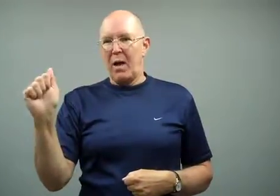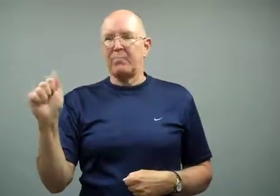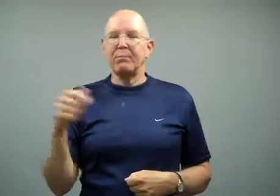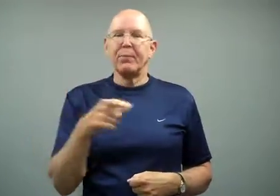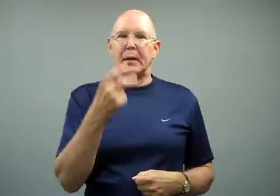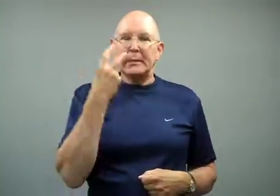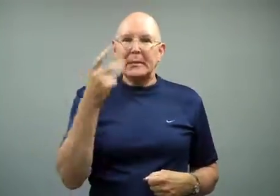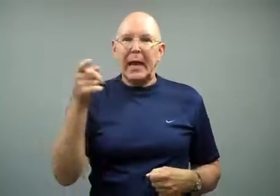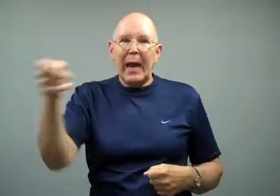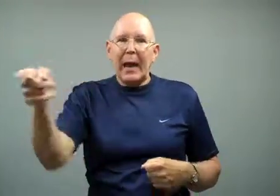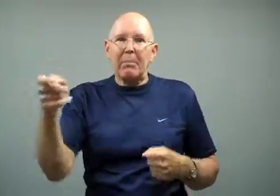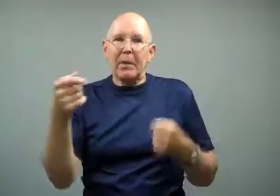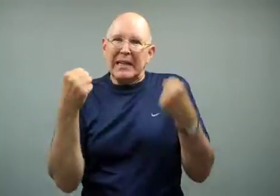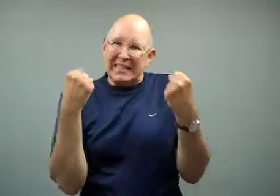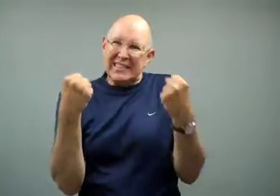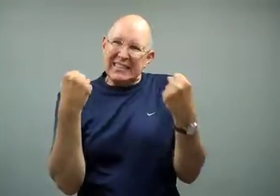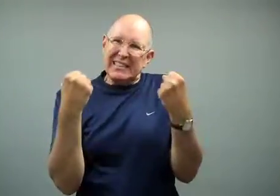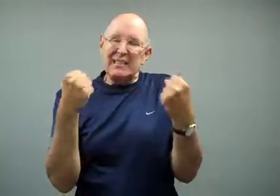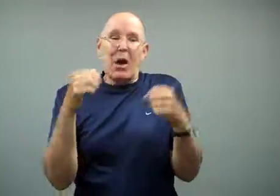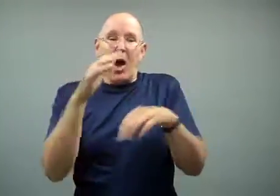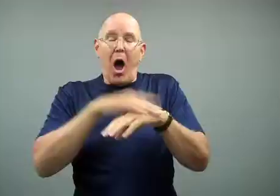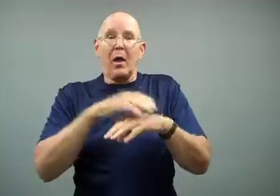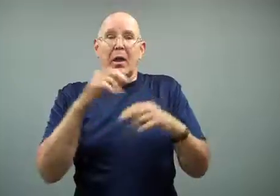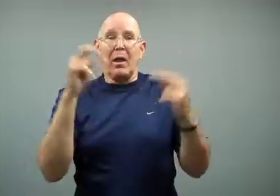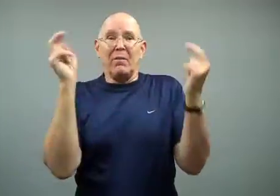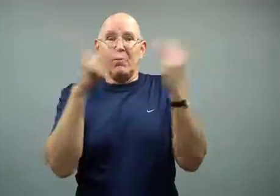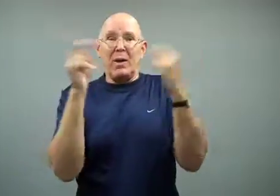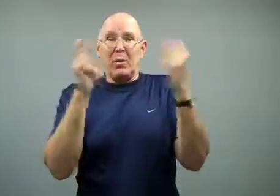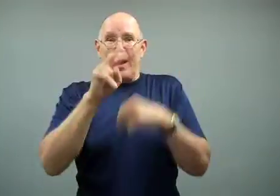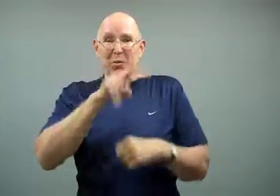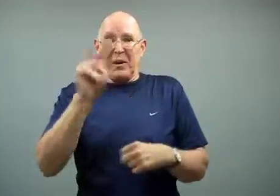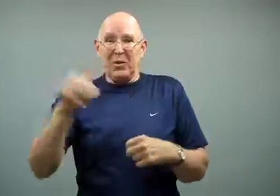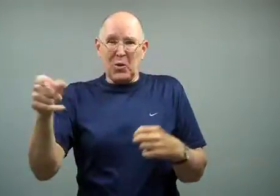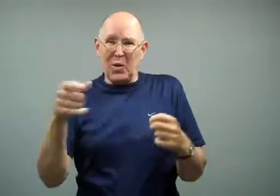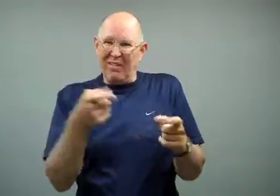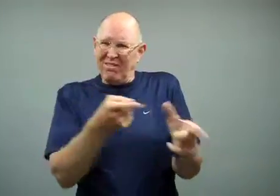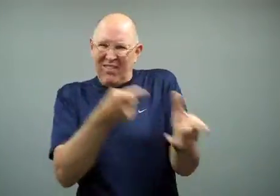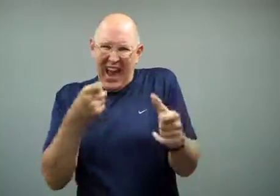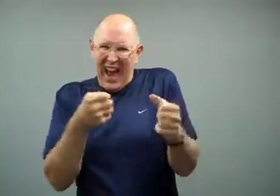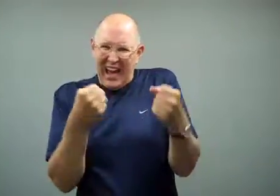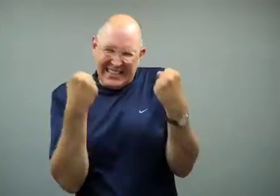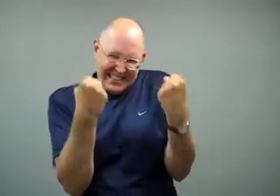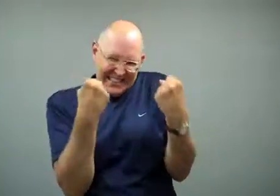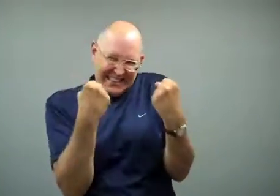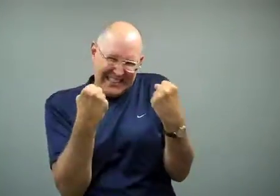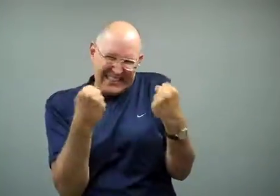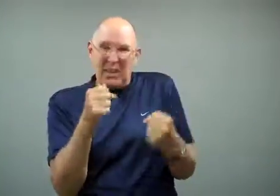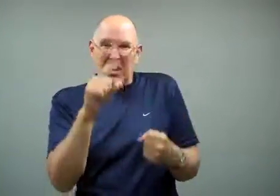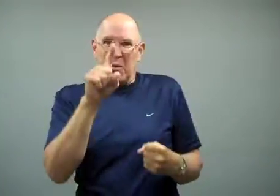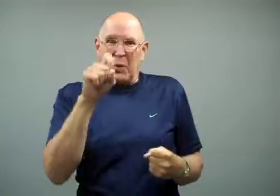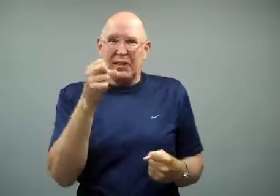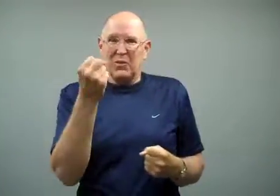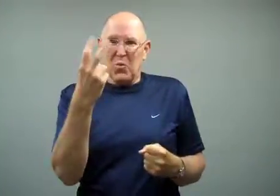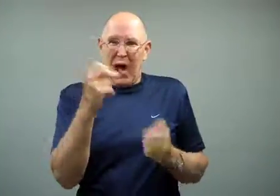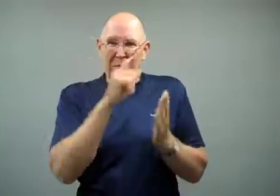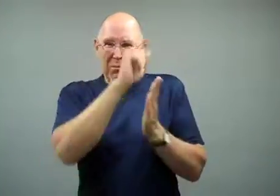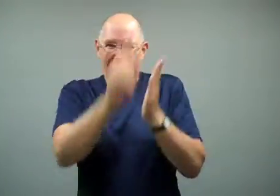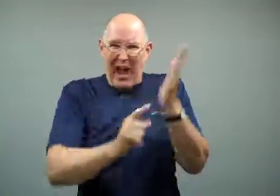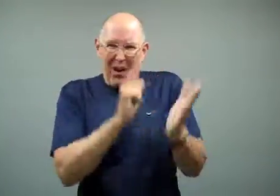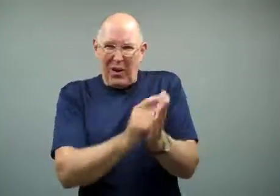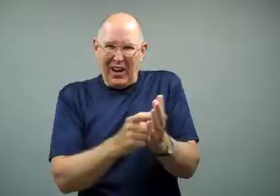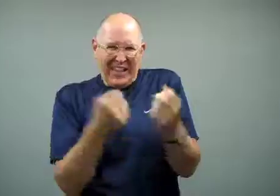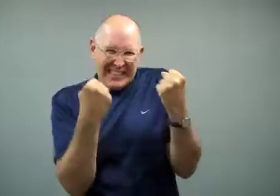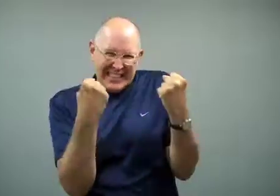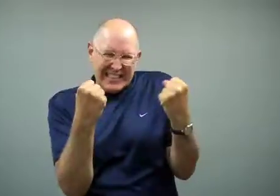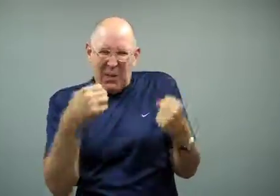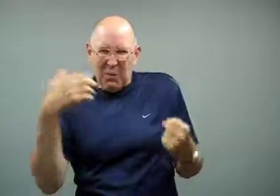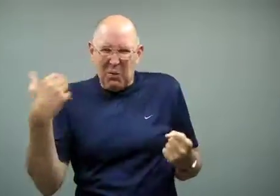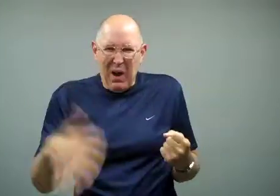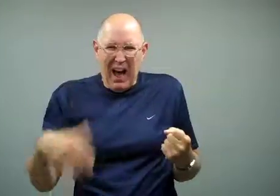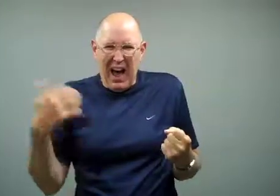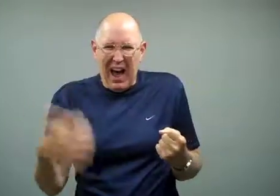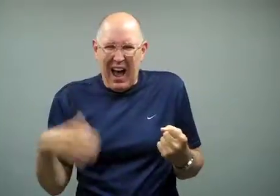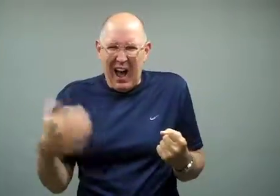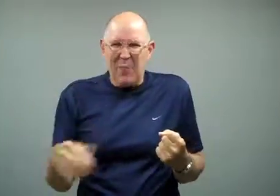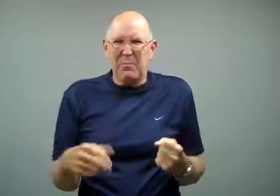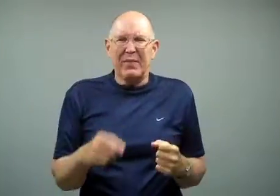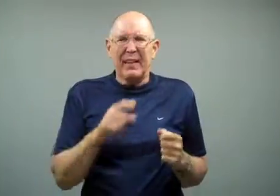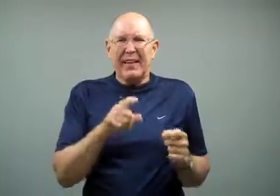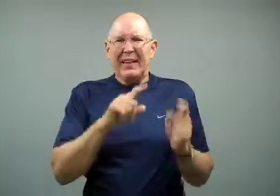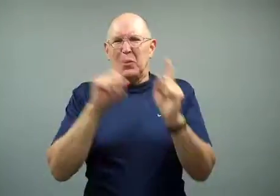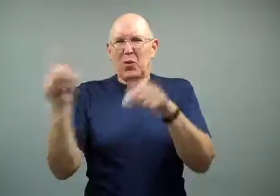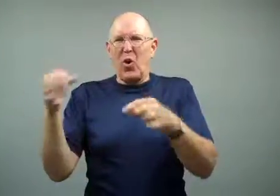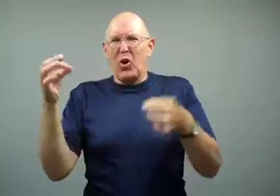spotted him driving 112 mph on Highway 22.